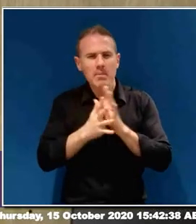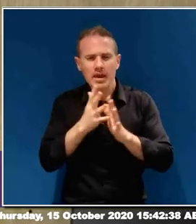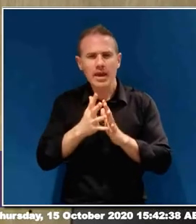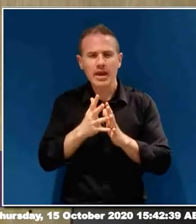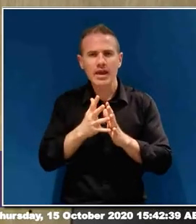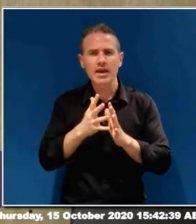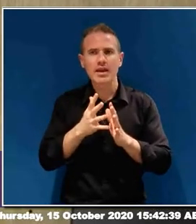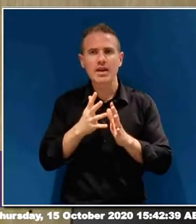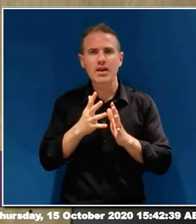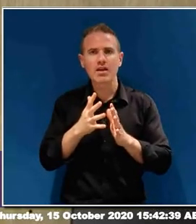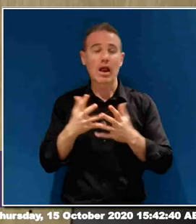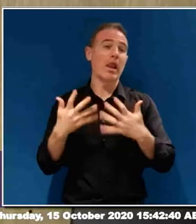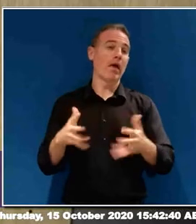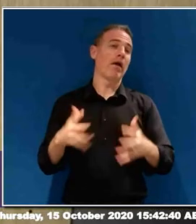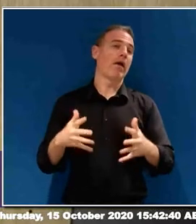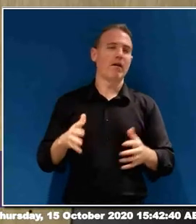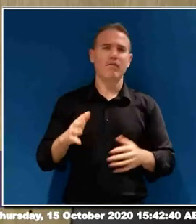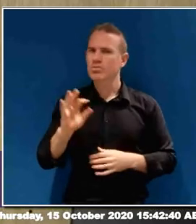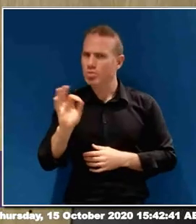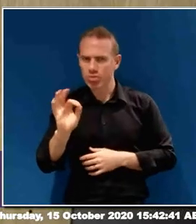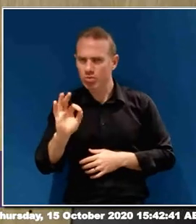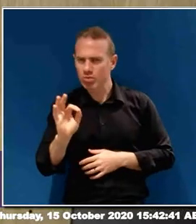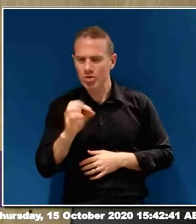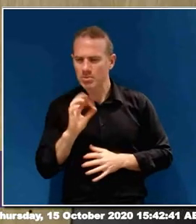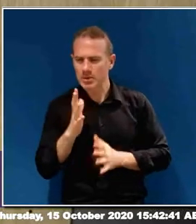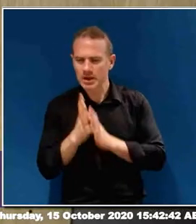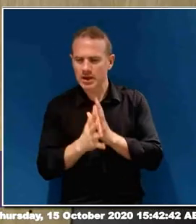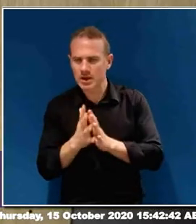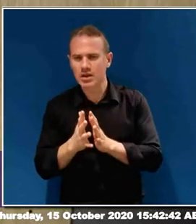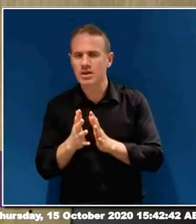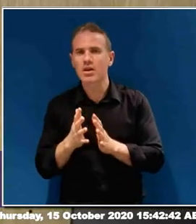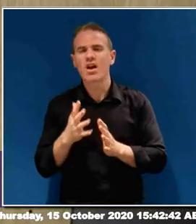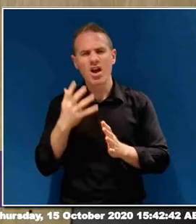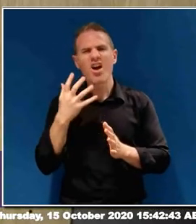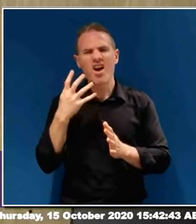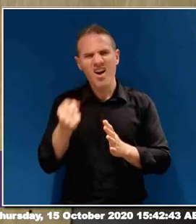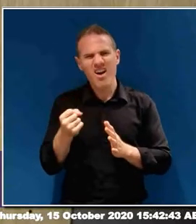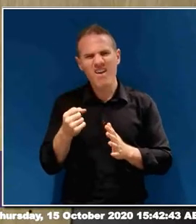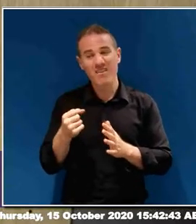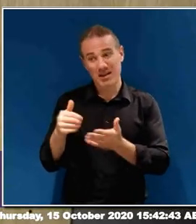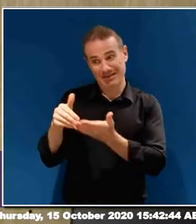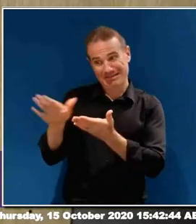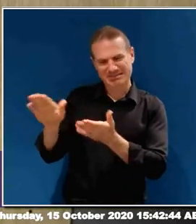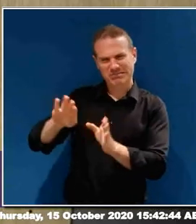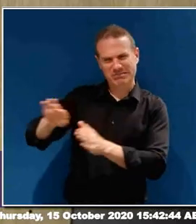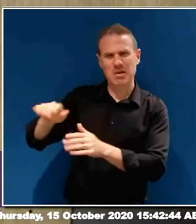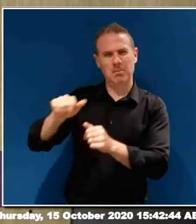There are far better evidence-based approaches that are educative and